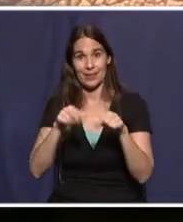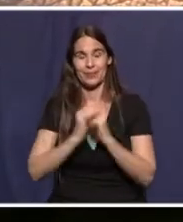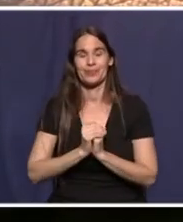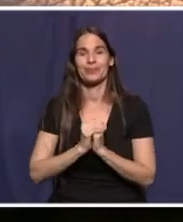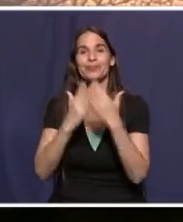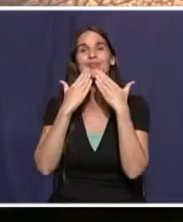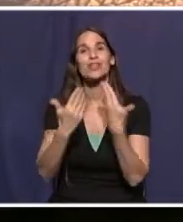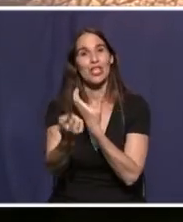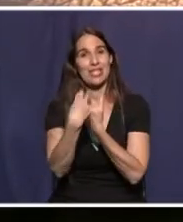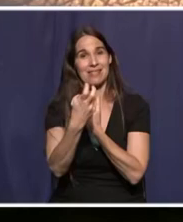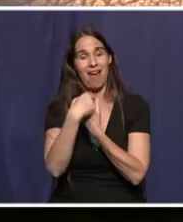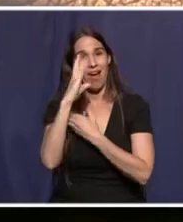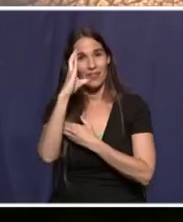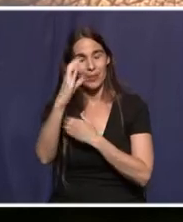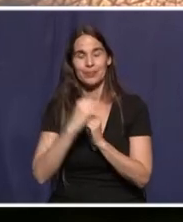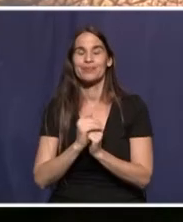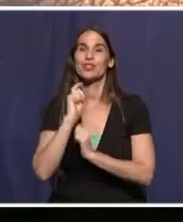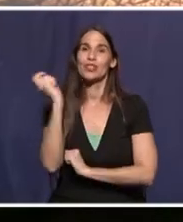Thank you for coming, and Shabbat shalom.